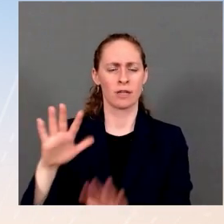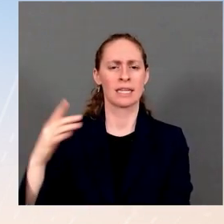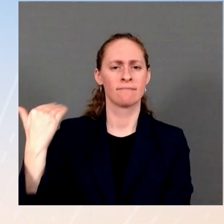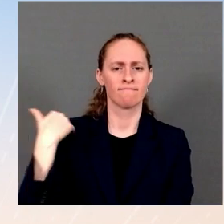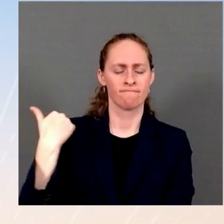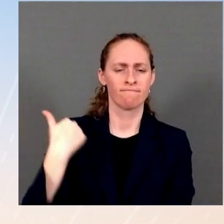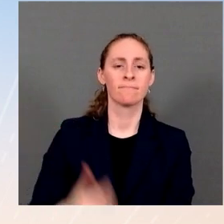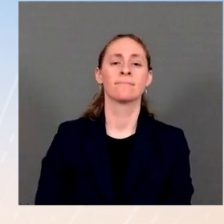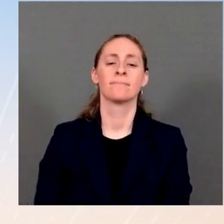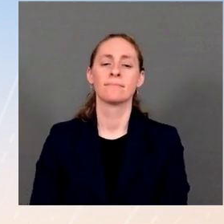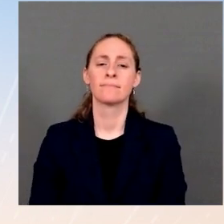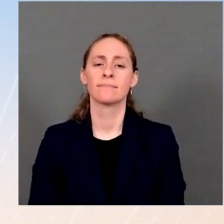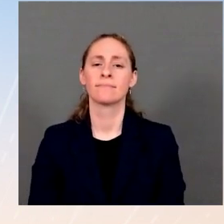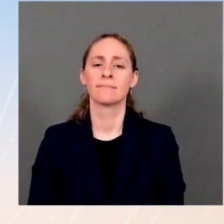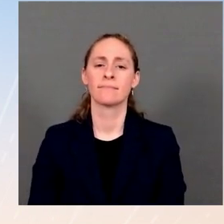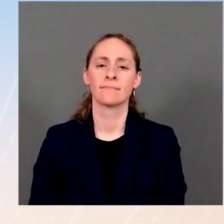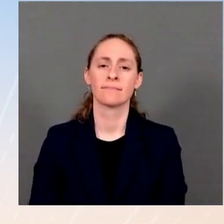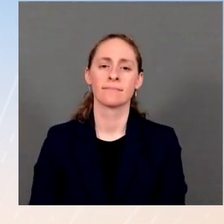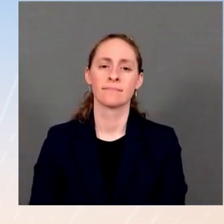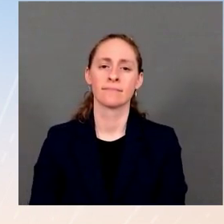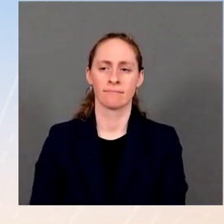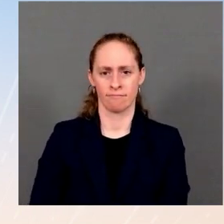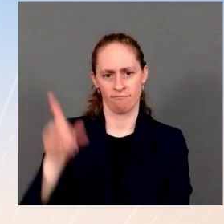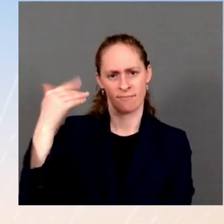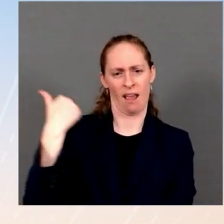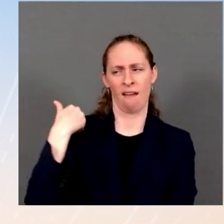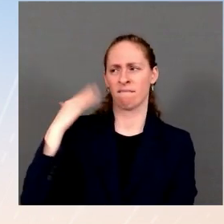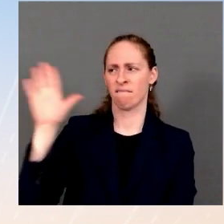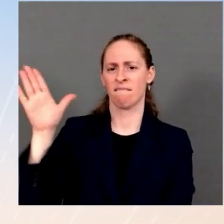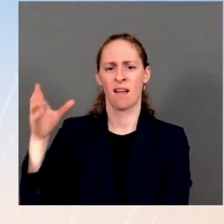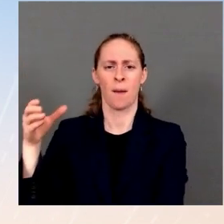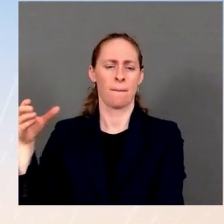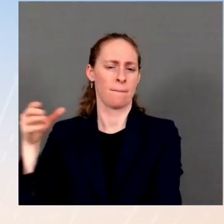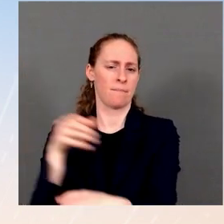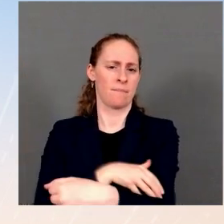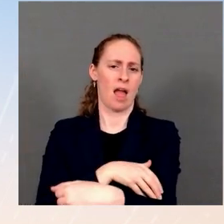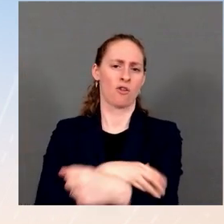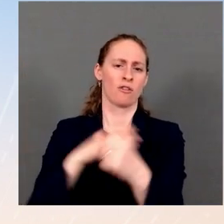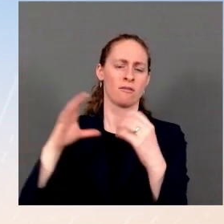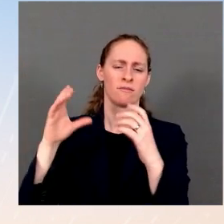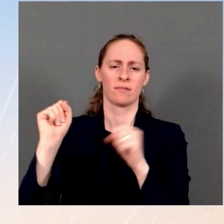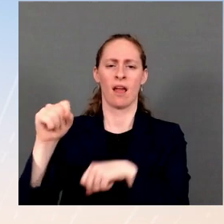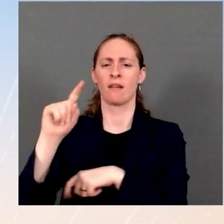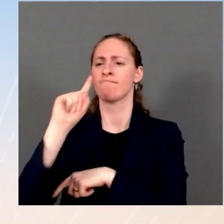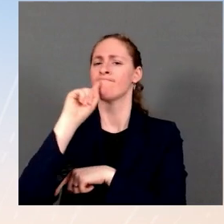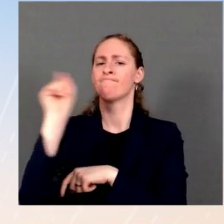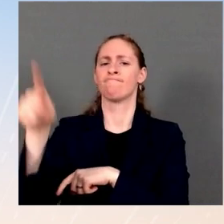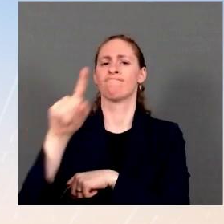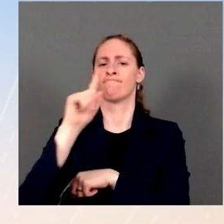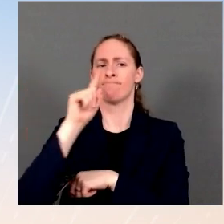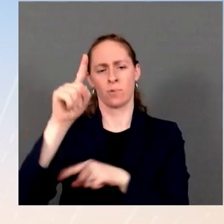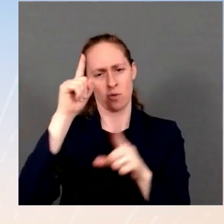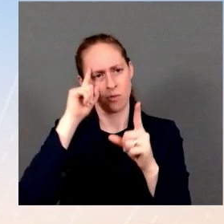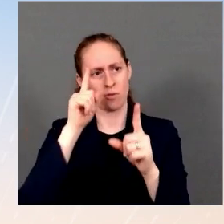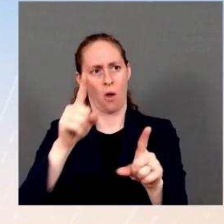to protect the franchise and make it easier to vote. That's one. DOJ has been doubling their voting rights staff